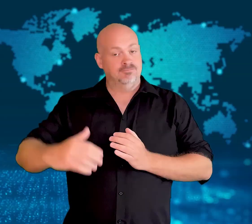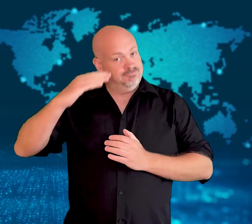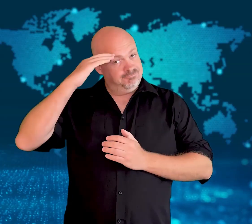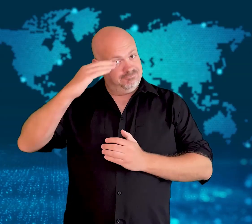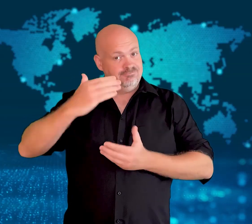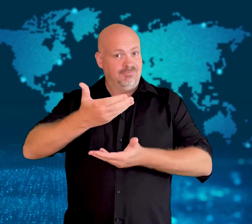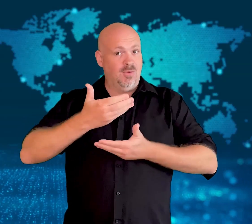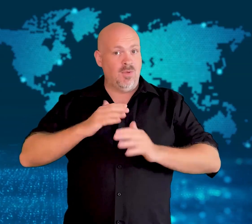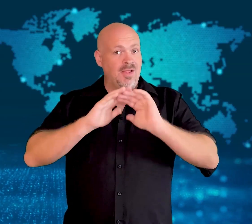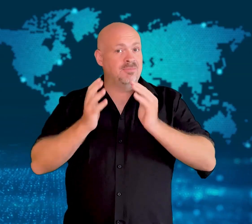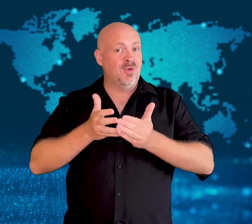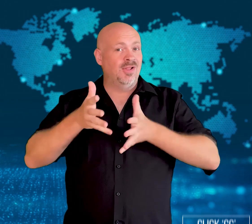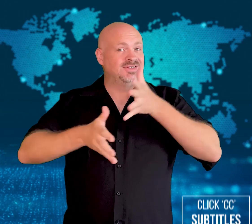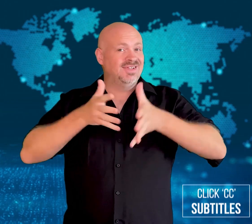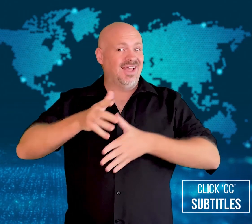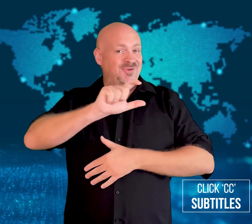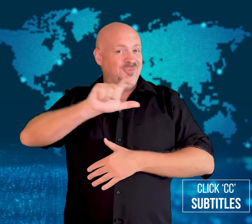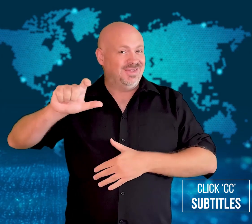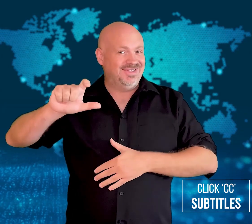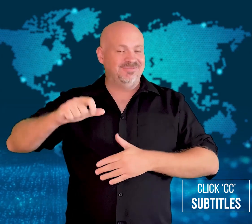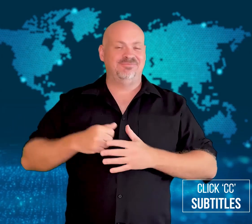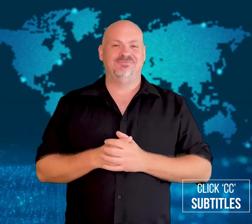Welcome to WorldSign Week!